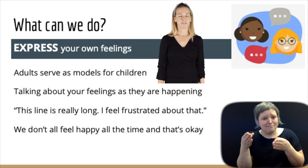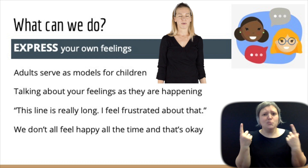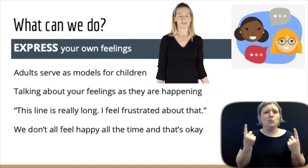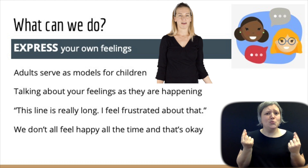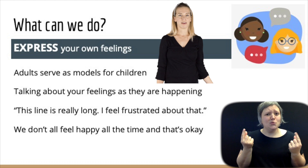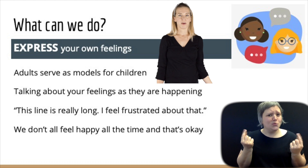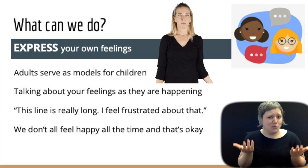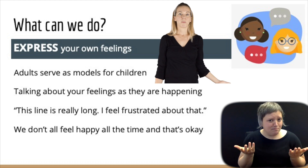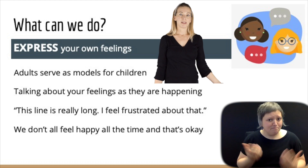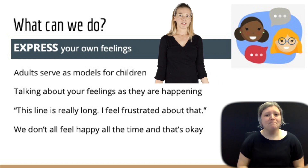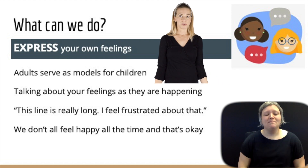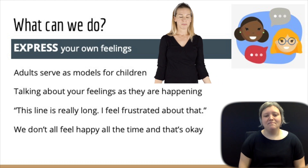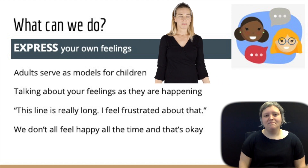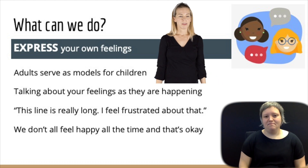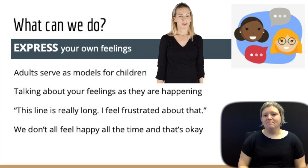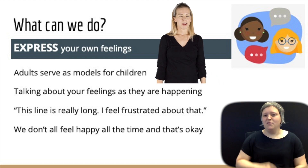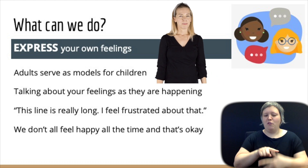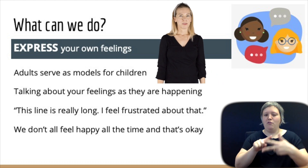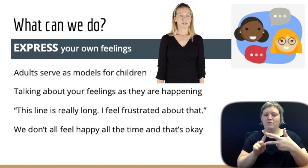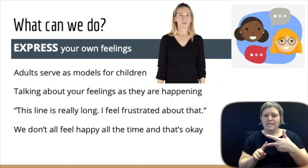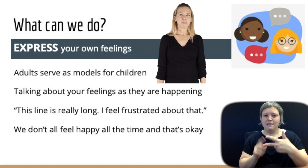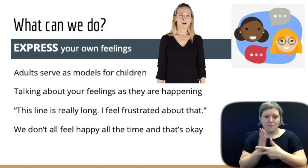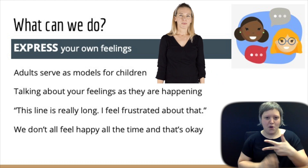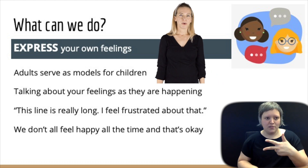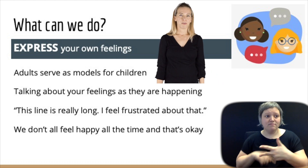to focus on what we can do. So, there's three parts we'll go over.